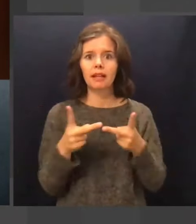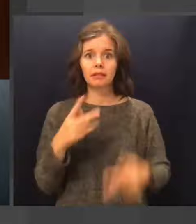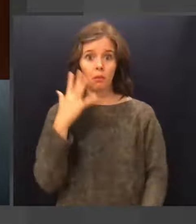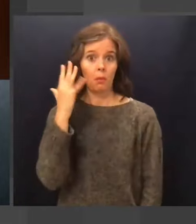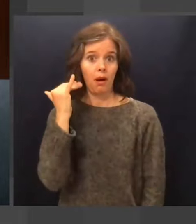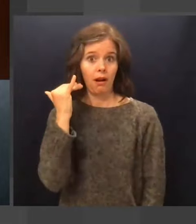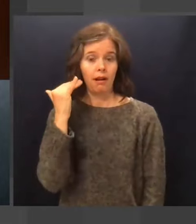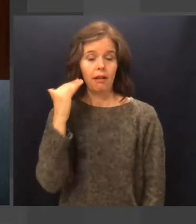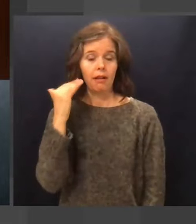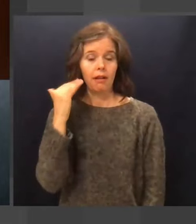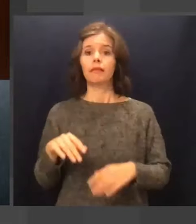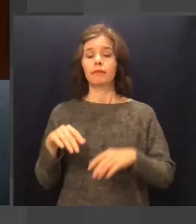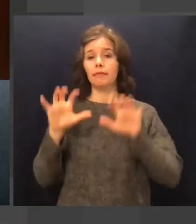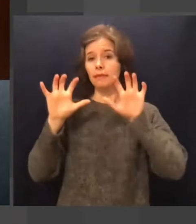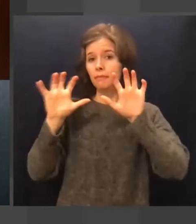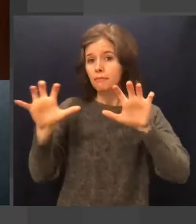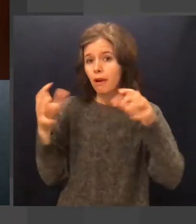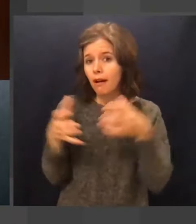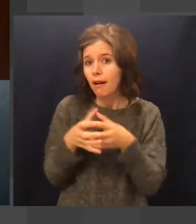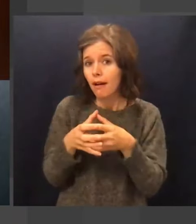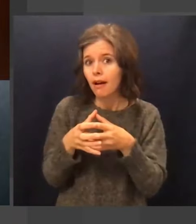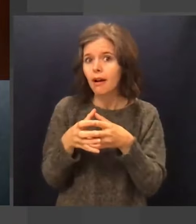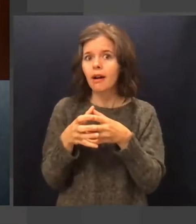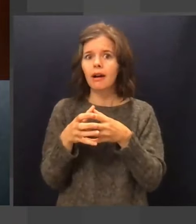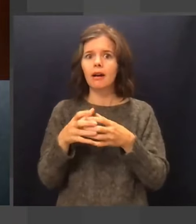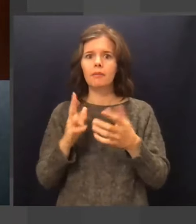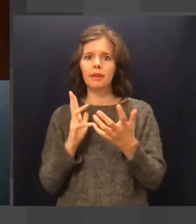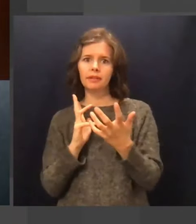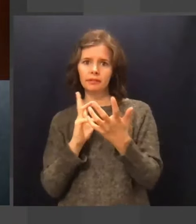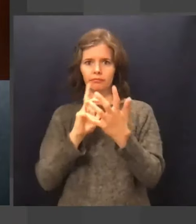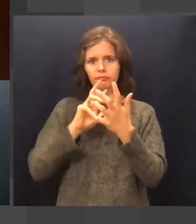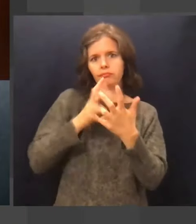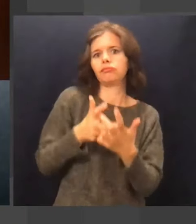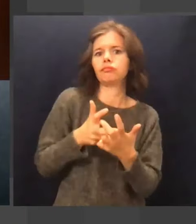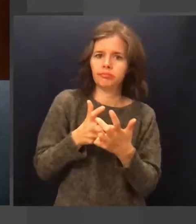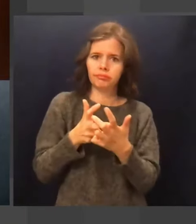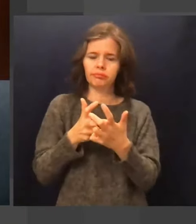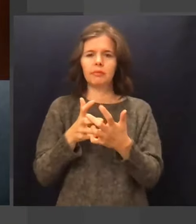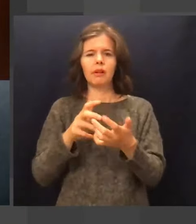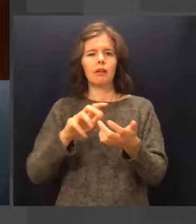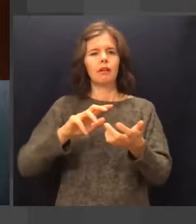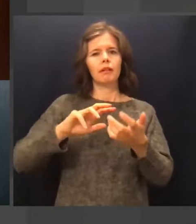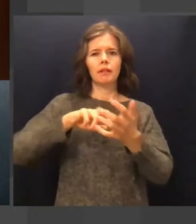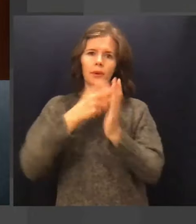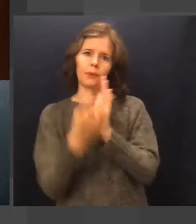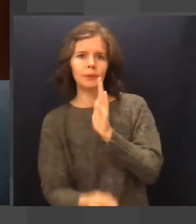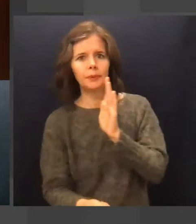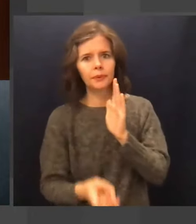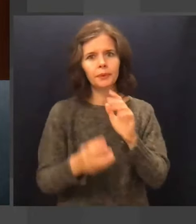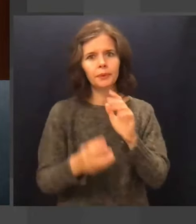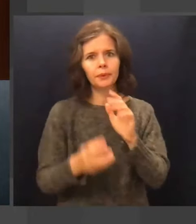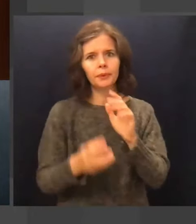AND THE COOL THING IS THAT THIS MOB IS VERY WELL ADAPTED TO THE ENVIRONMENT.